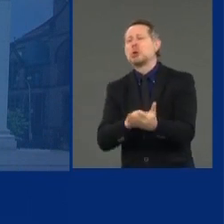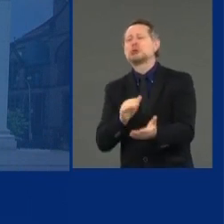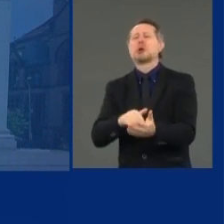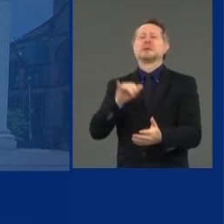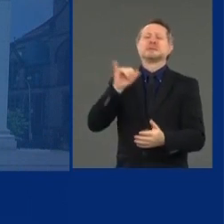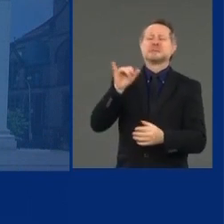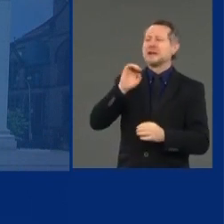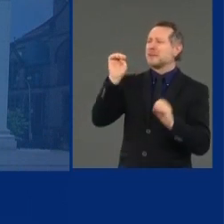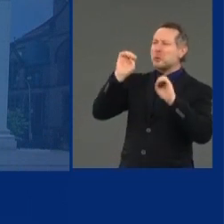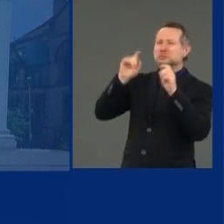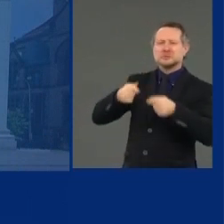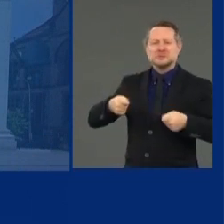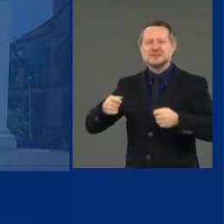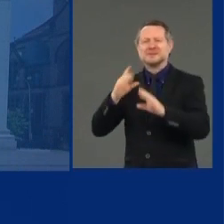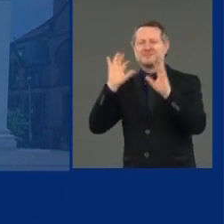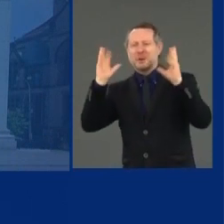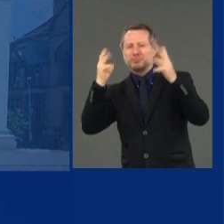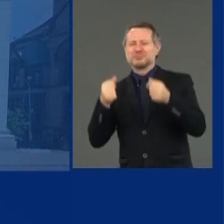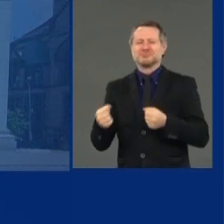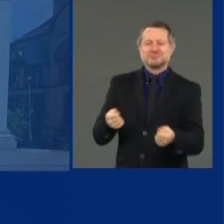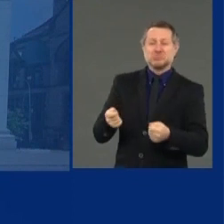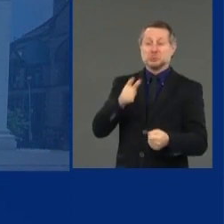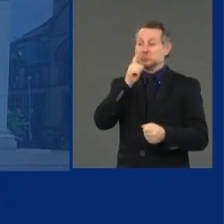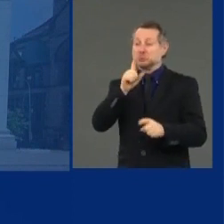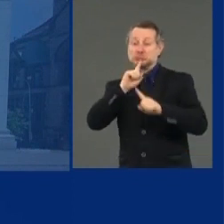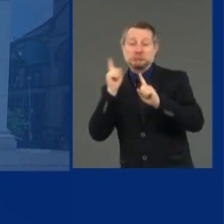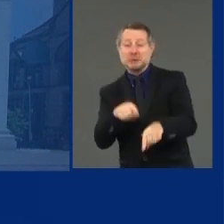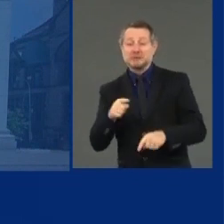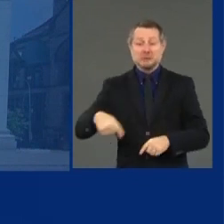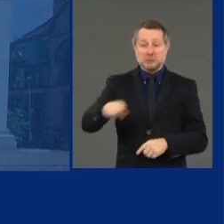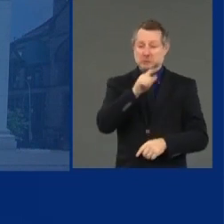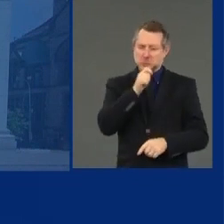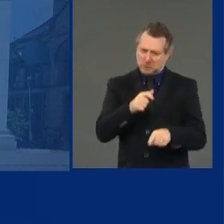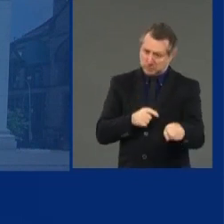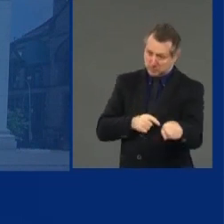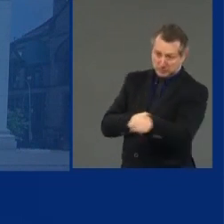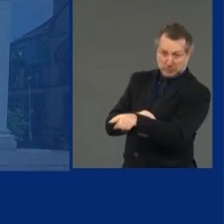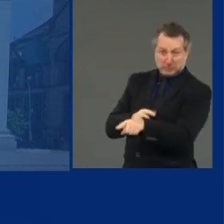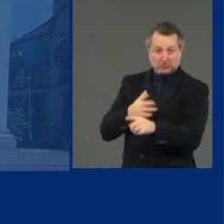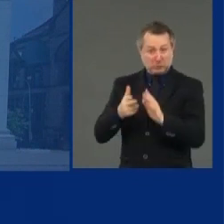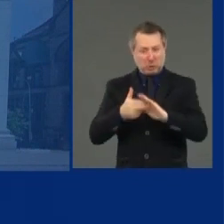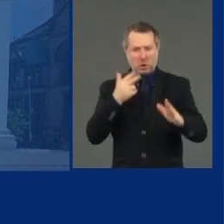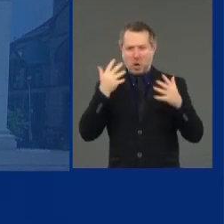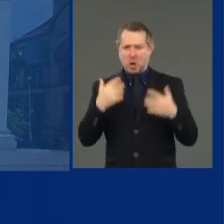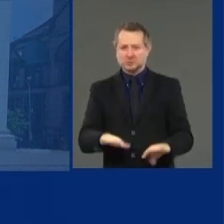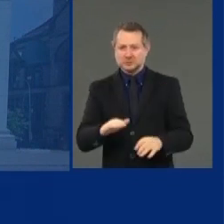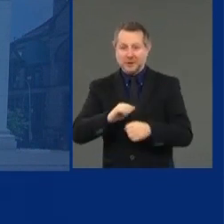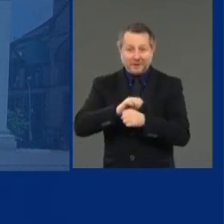THE NURSES, THE DOCTORS, THE EMS